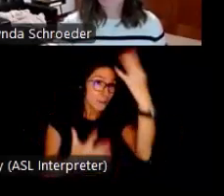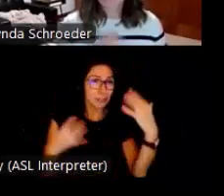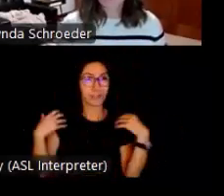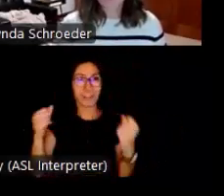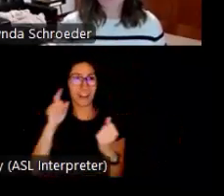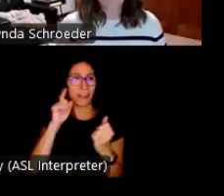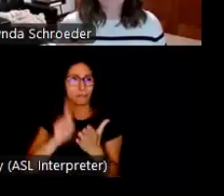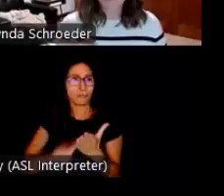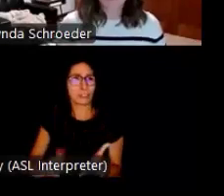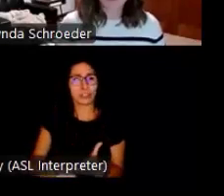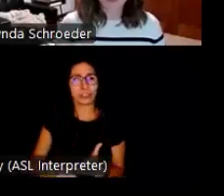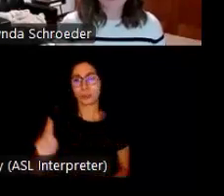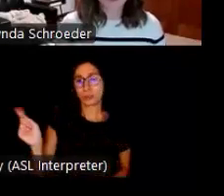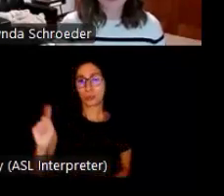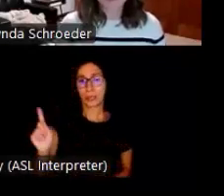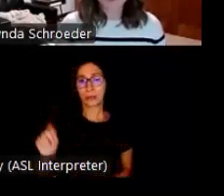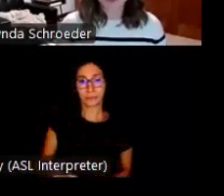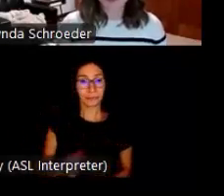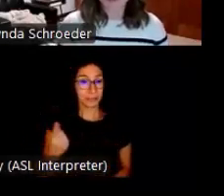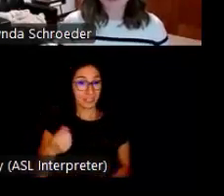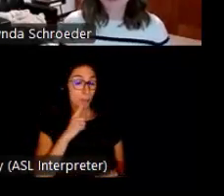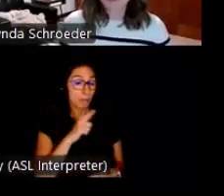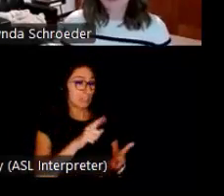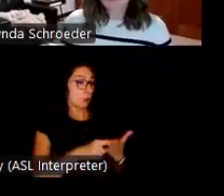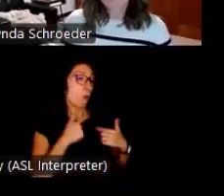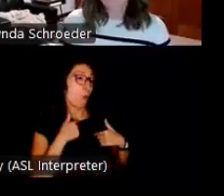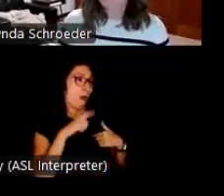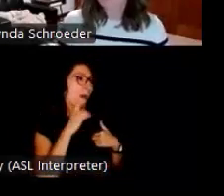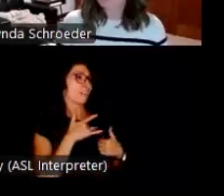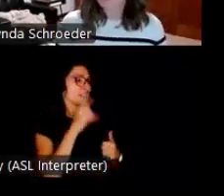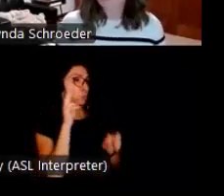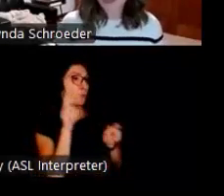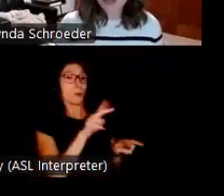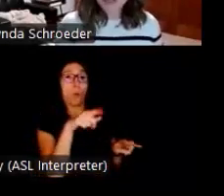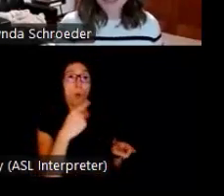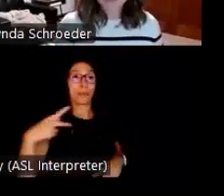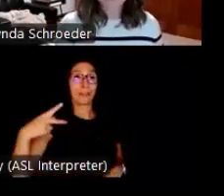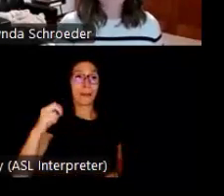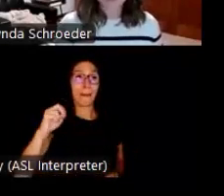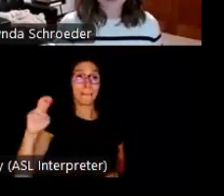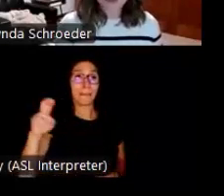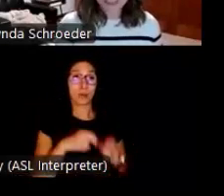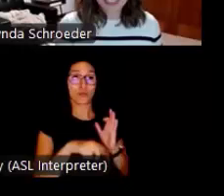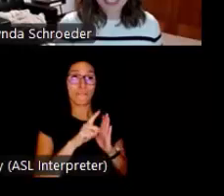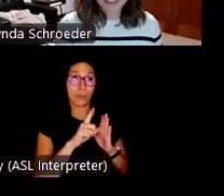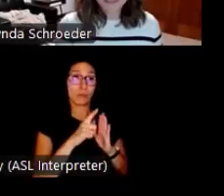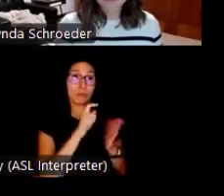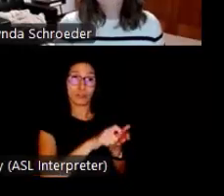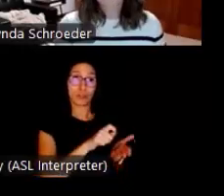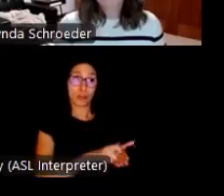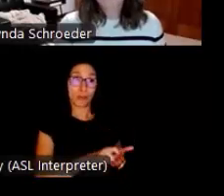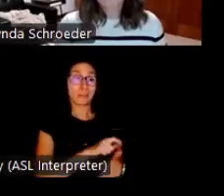One has shared that they check peer-reviewed journals. Another has shared conferences and social media.